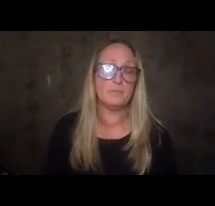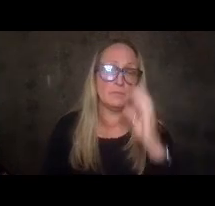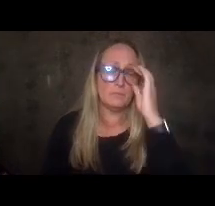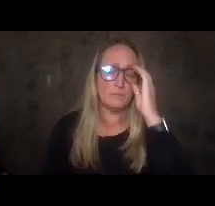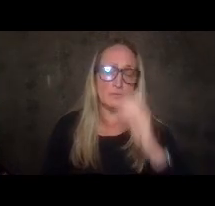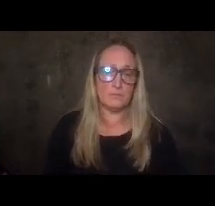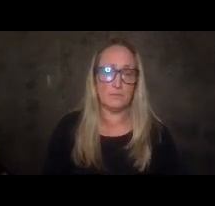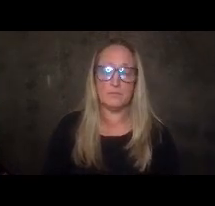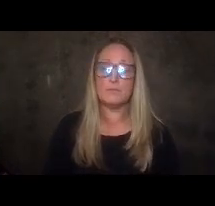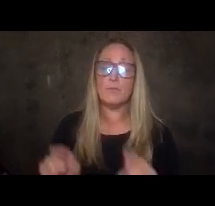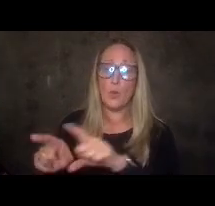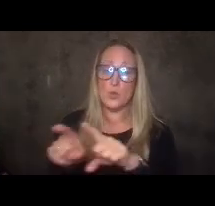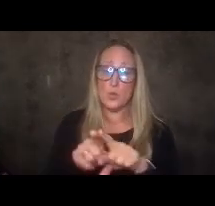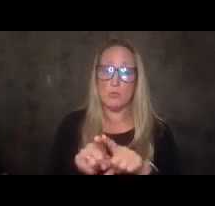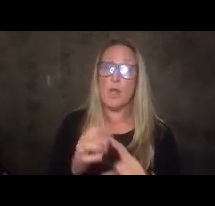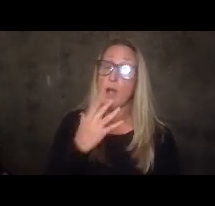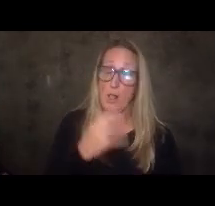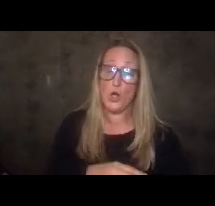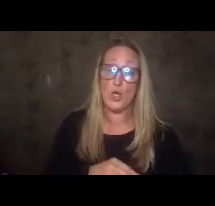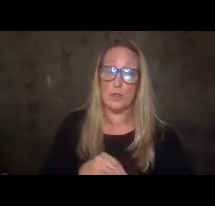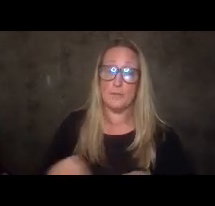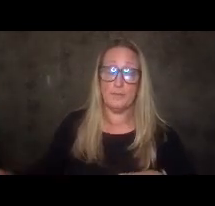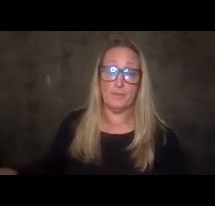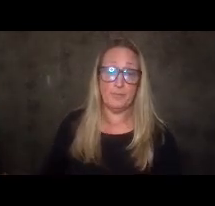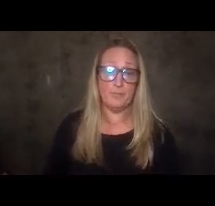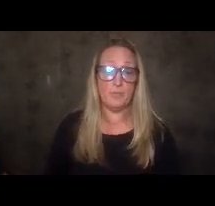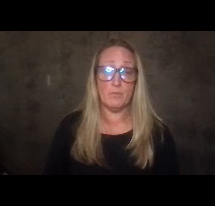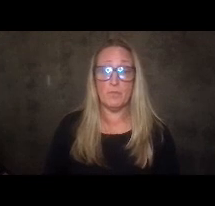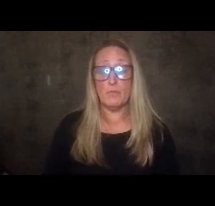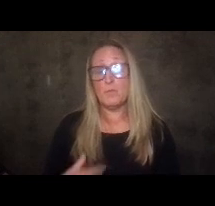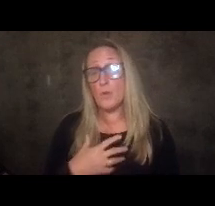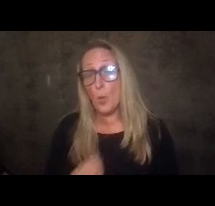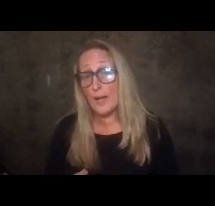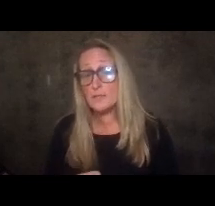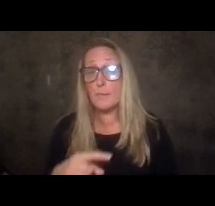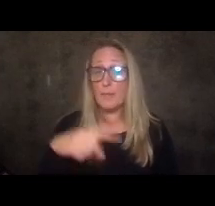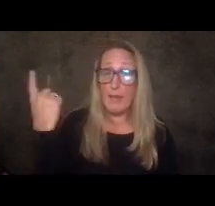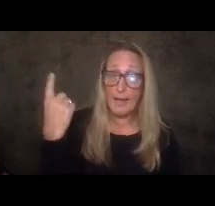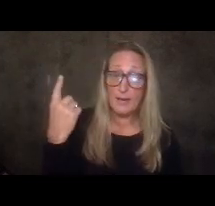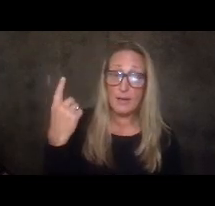You can also change the color. You can either choose white, black there is an option to